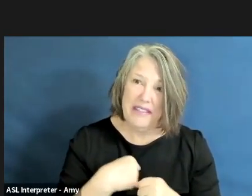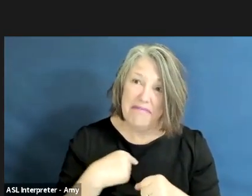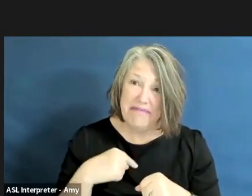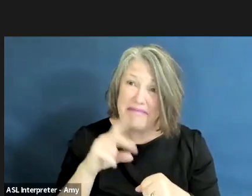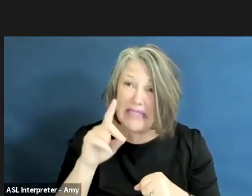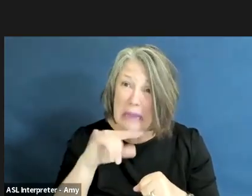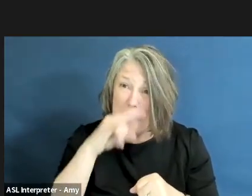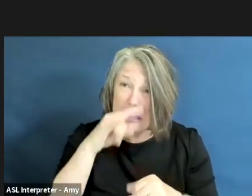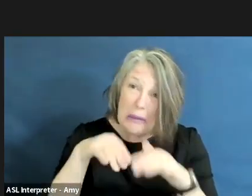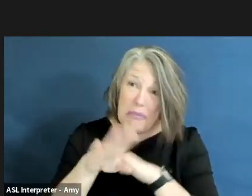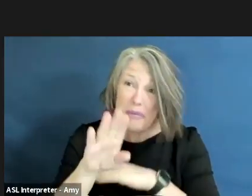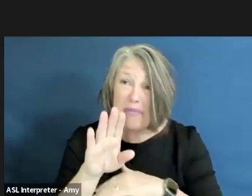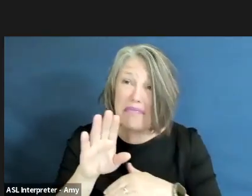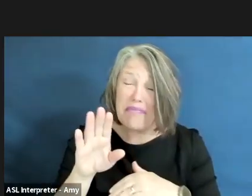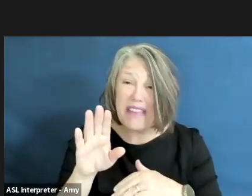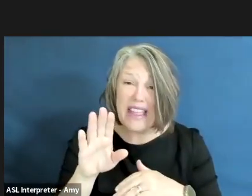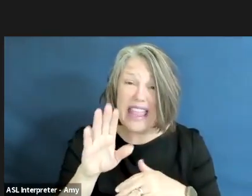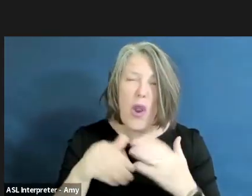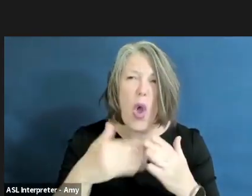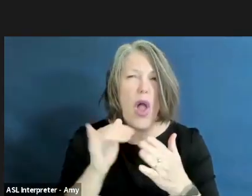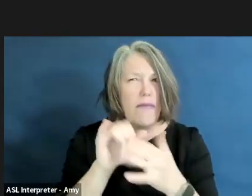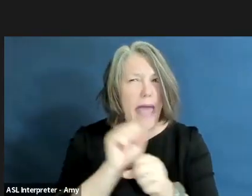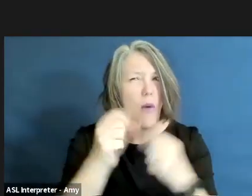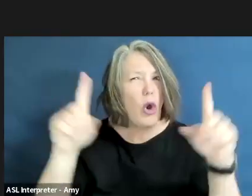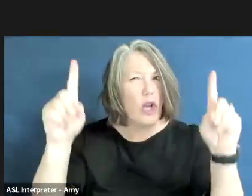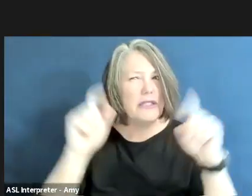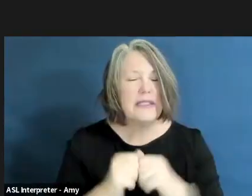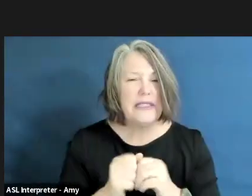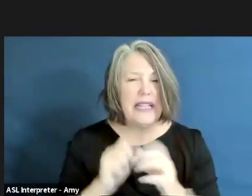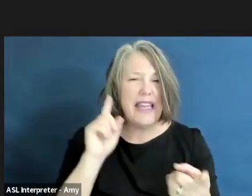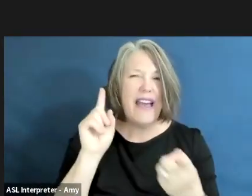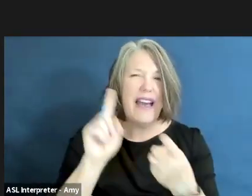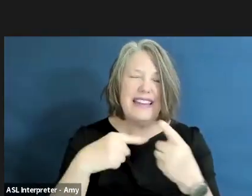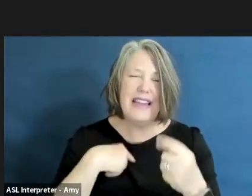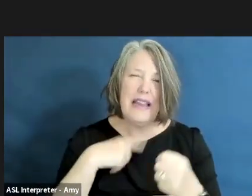And all of that worked until I was about 23,